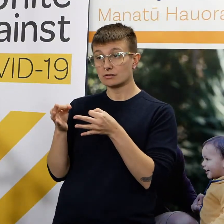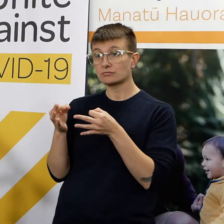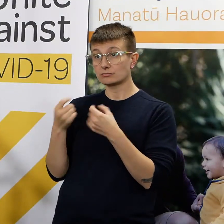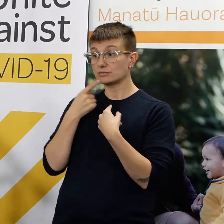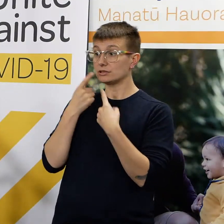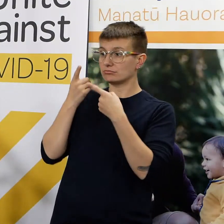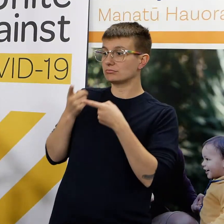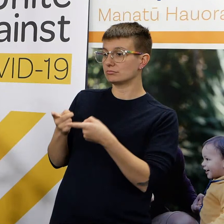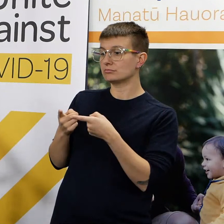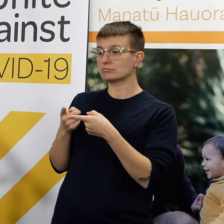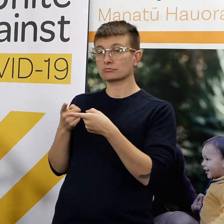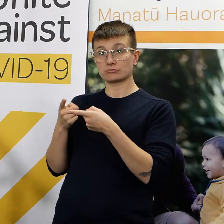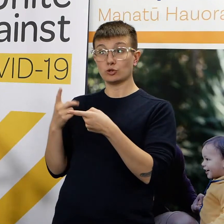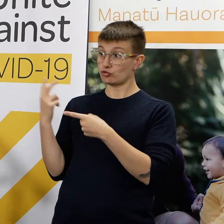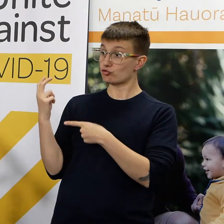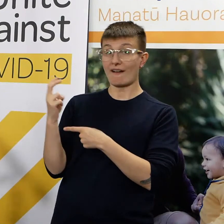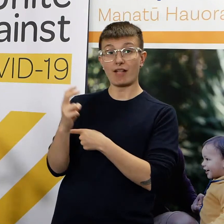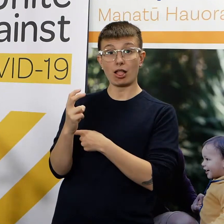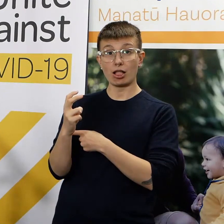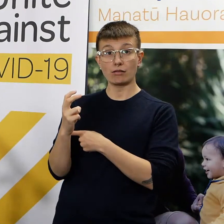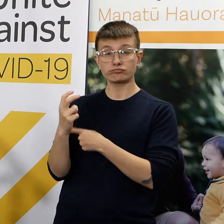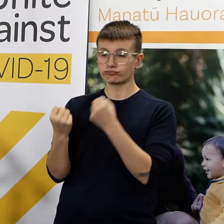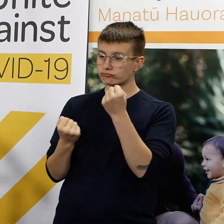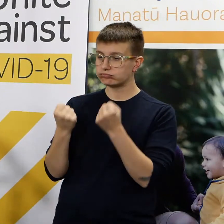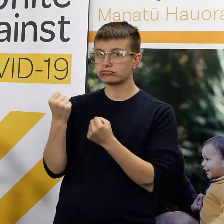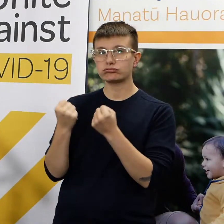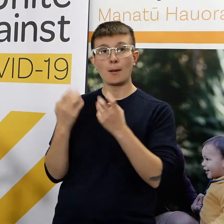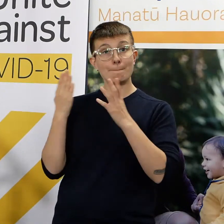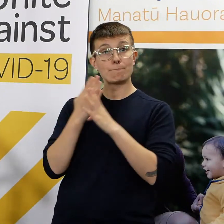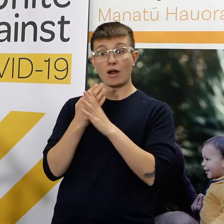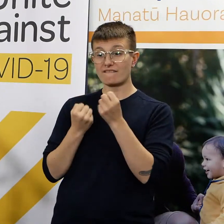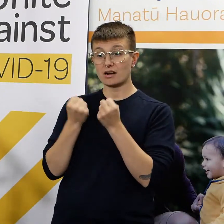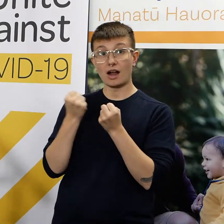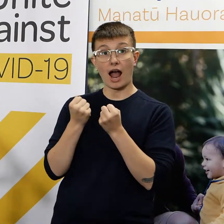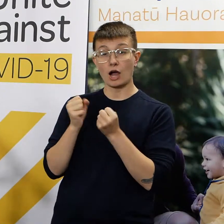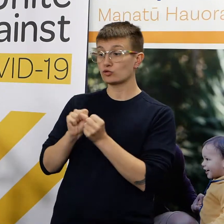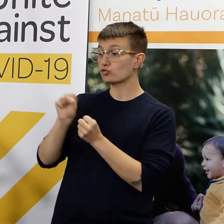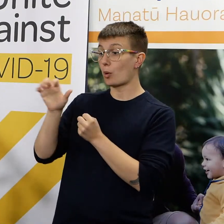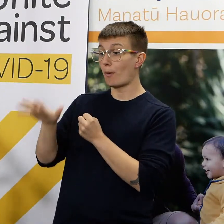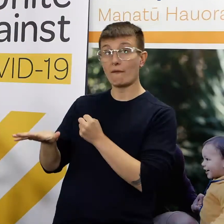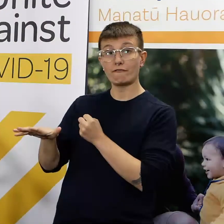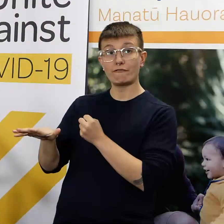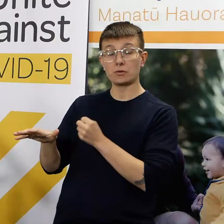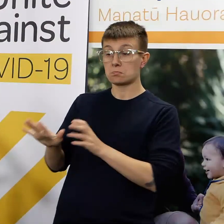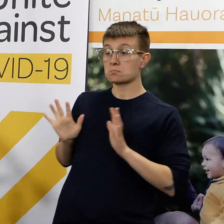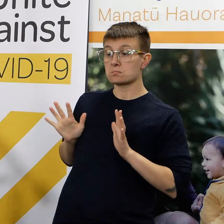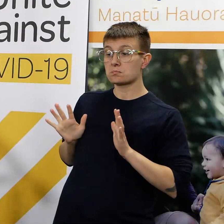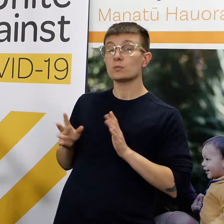So they had a private vehicle drop to the hotel, they then drove together all the way to Wellington,